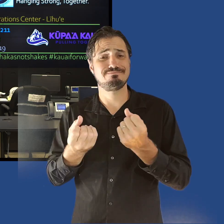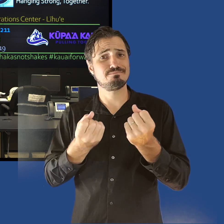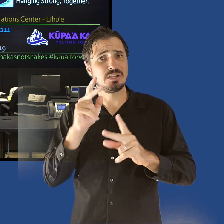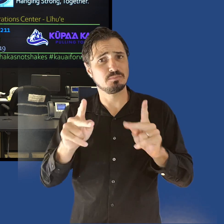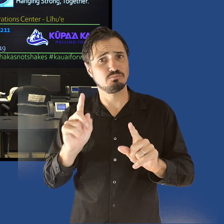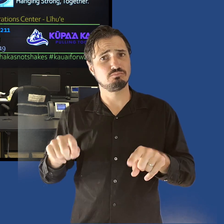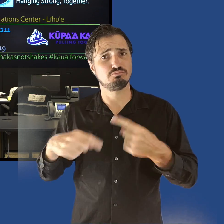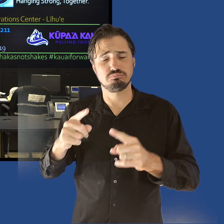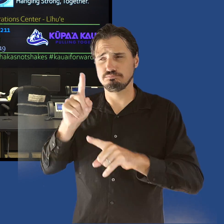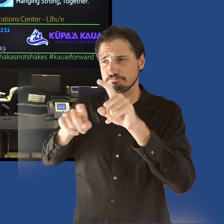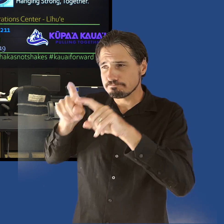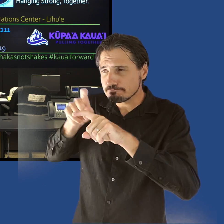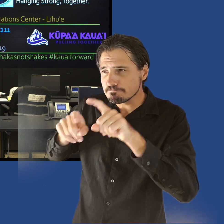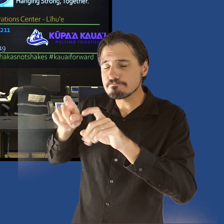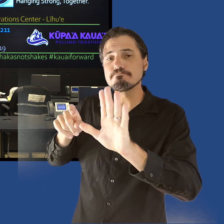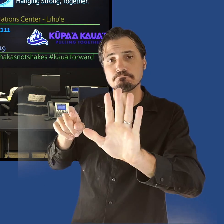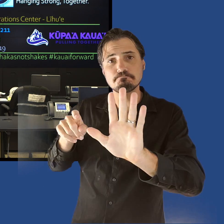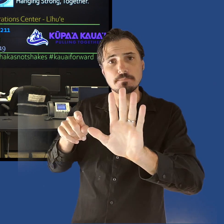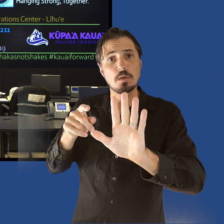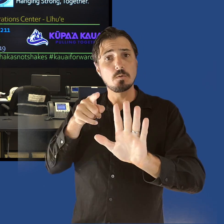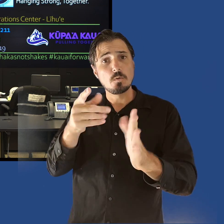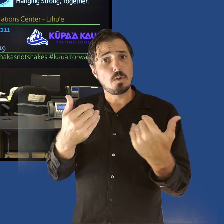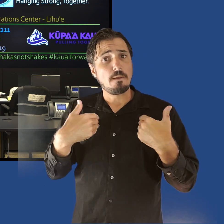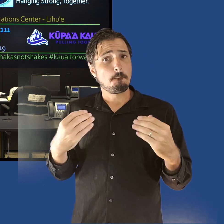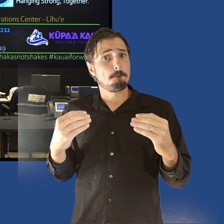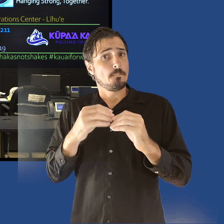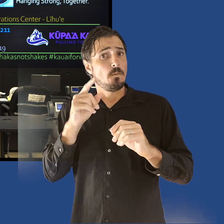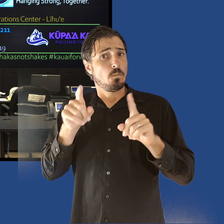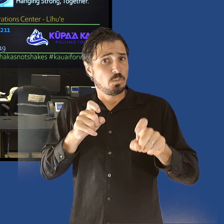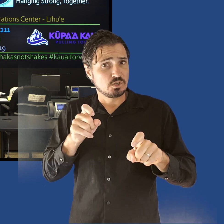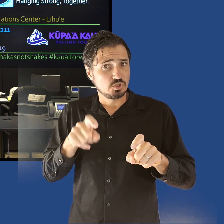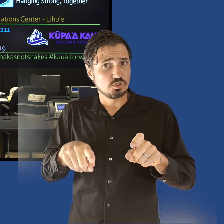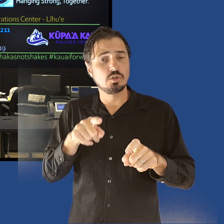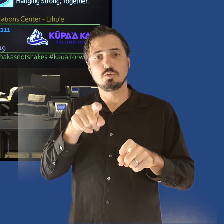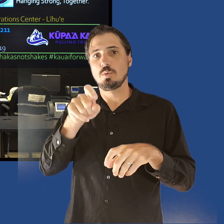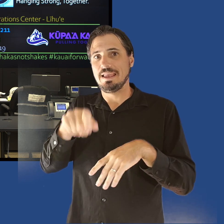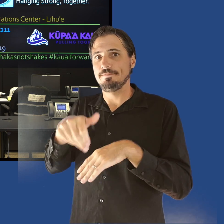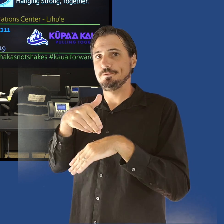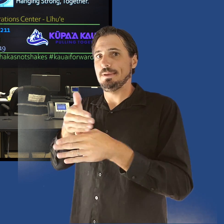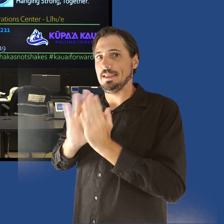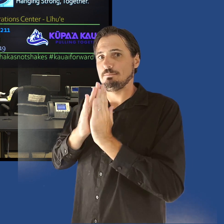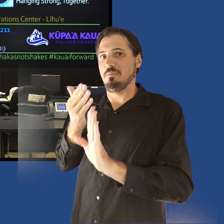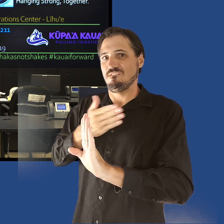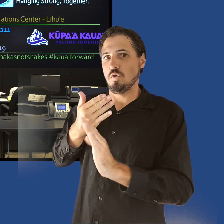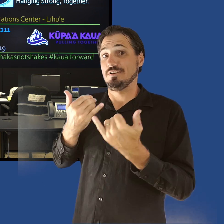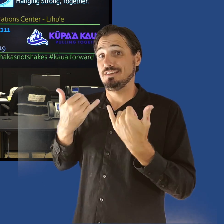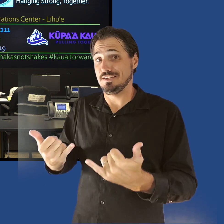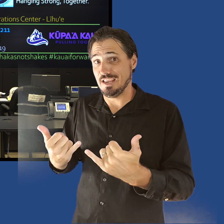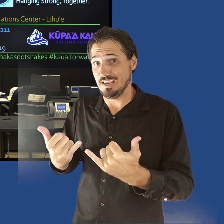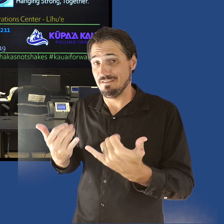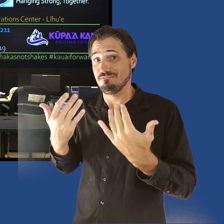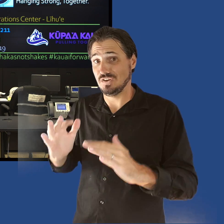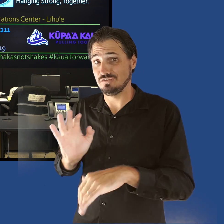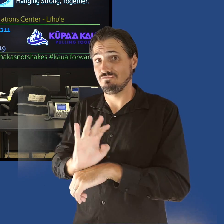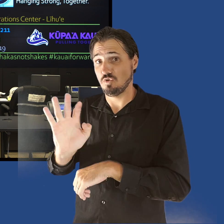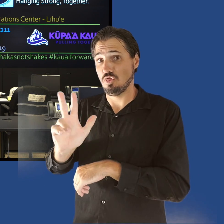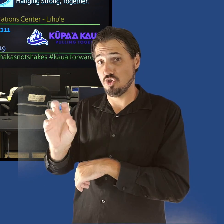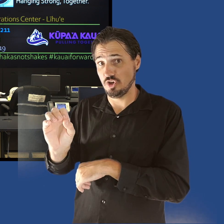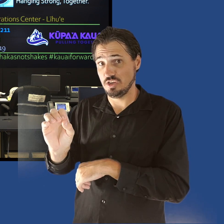We have received a very high volume of inquiries, and any additional questions must be submitted by the end of business today at 4:30 p.m.